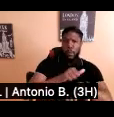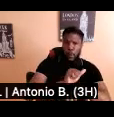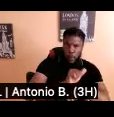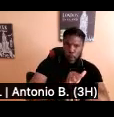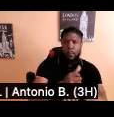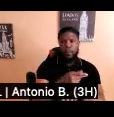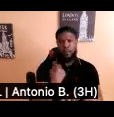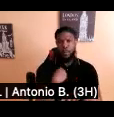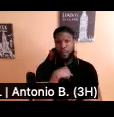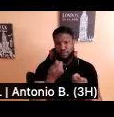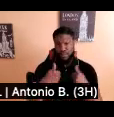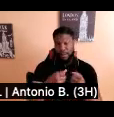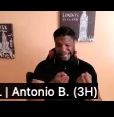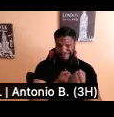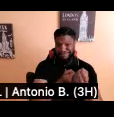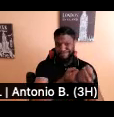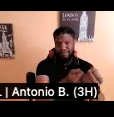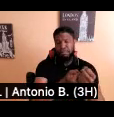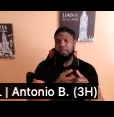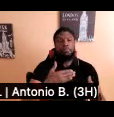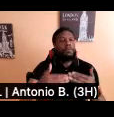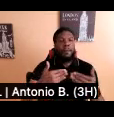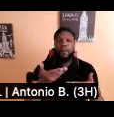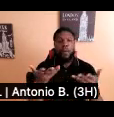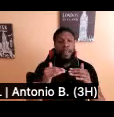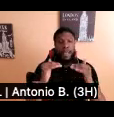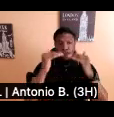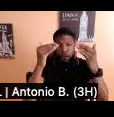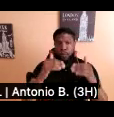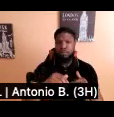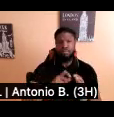trying to support students wherever they might be, whatever writing level they might be at,